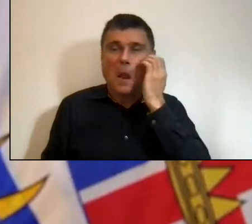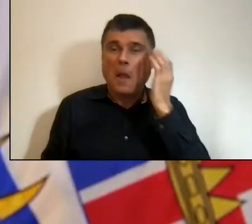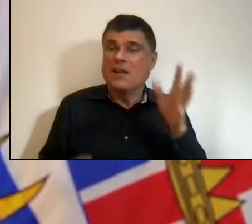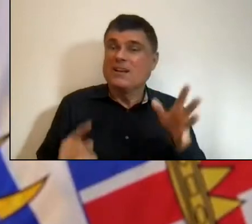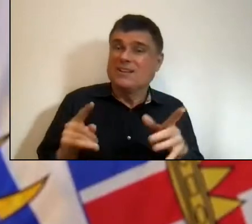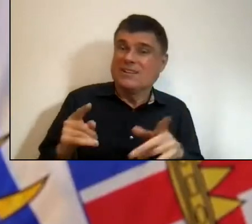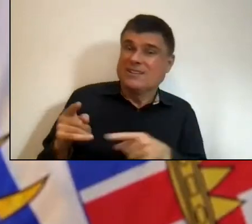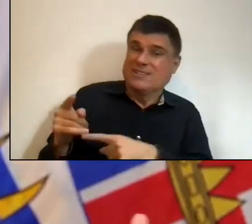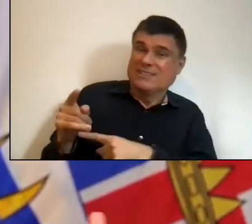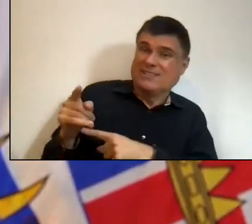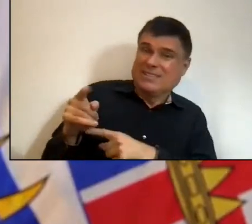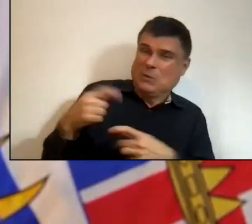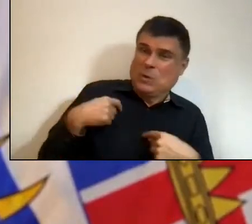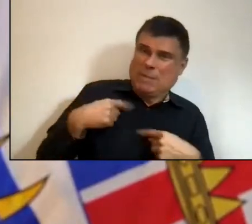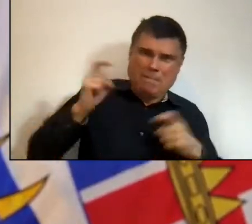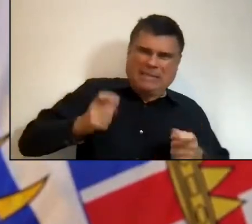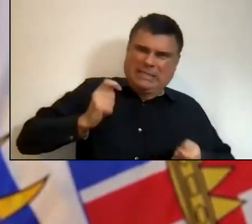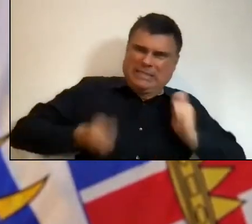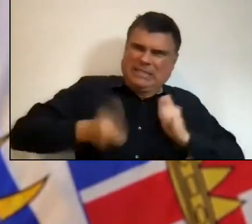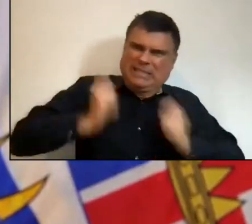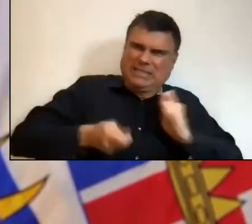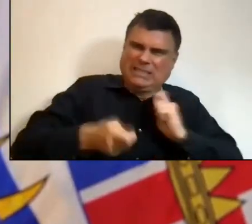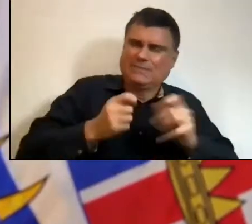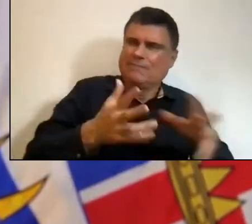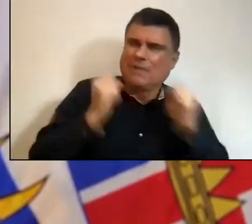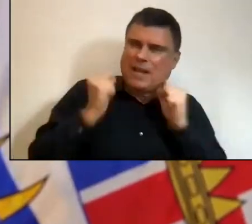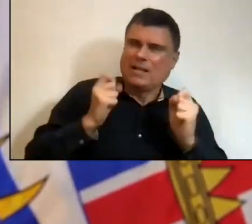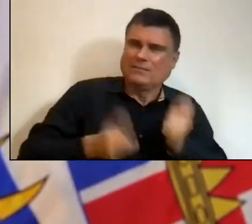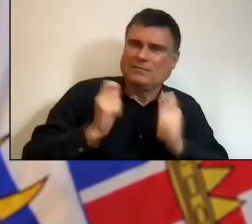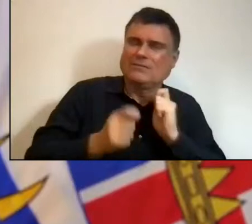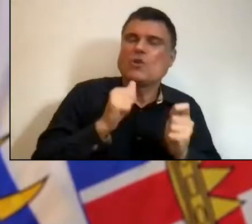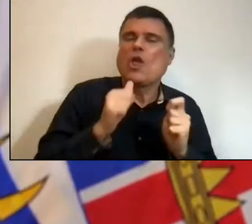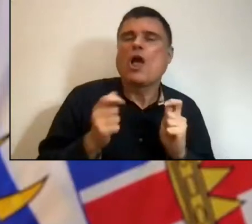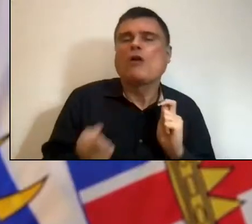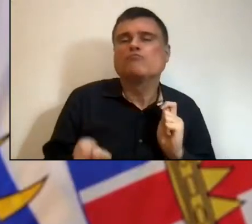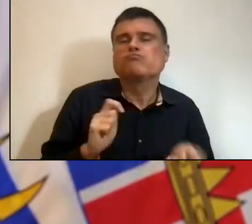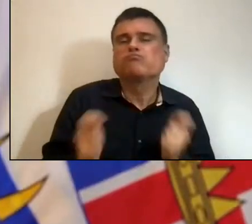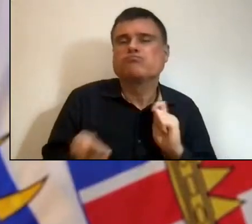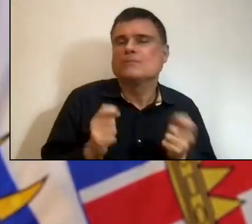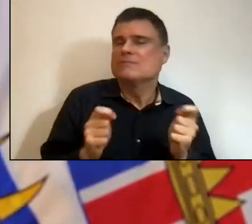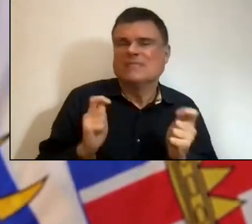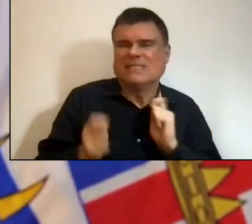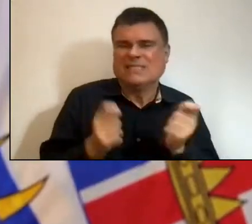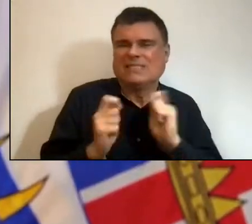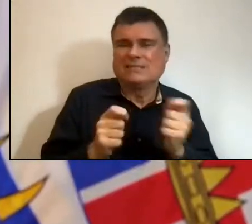brought on us just as we were turning the corner of our fourth